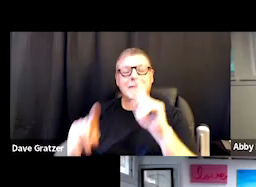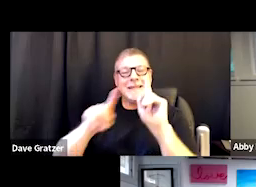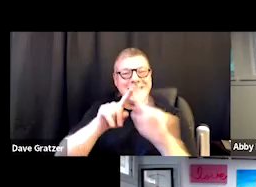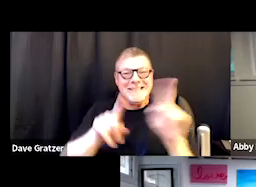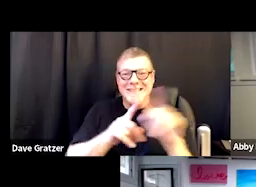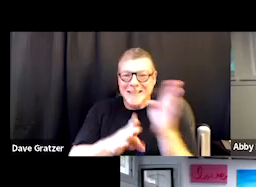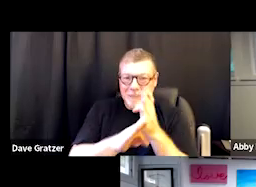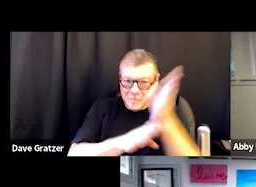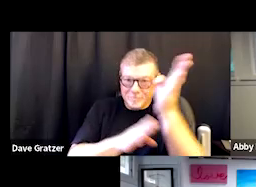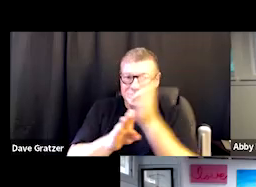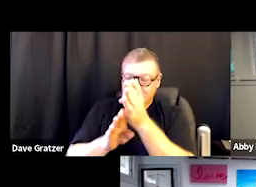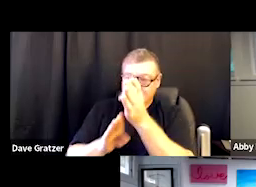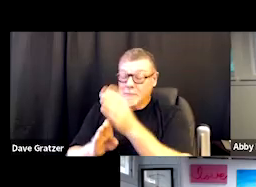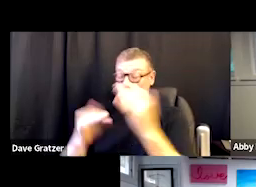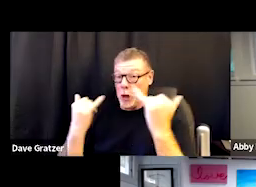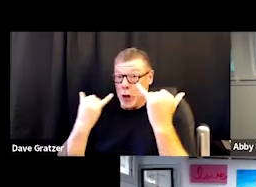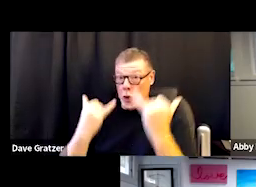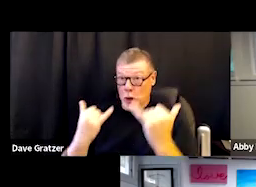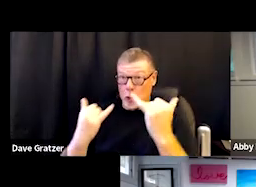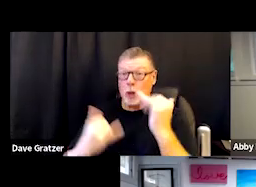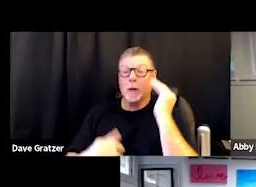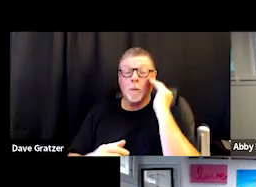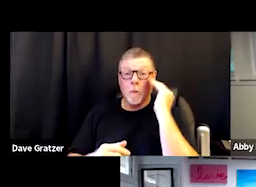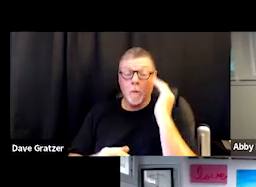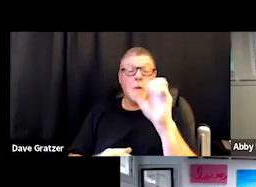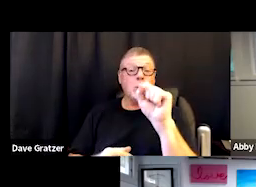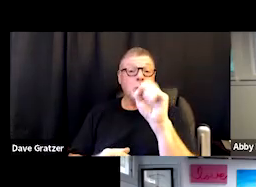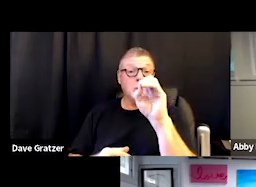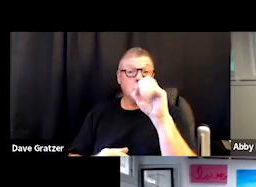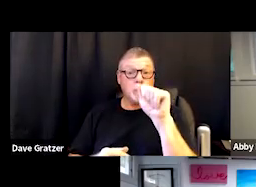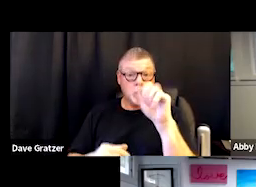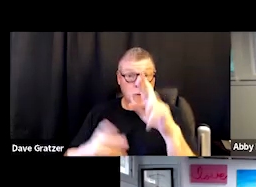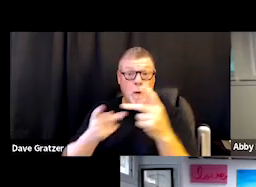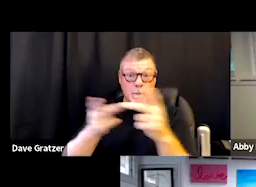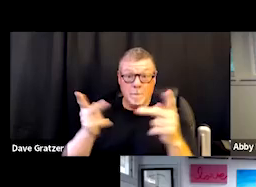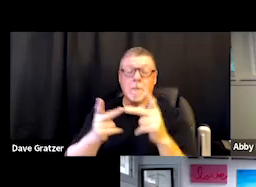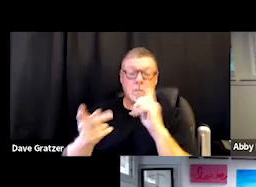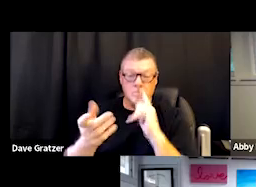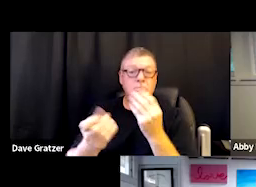where we currently know that SOAR dedicated positions are funded through.